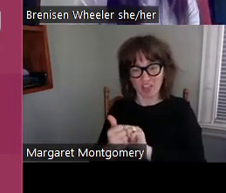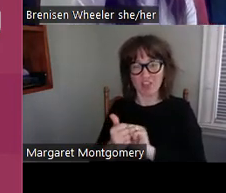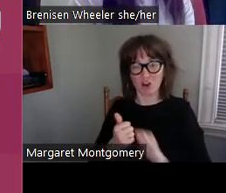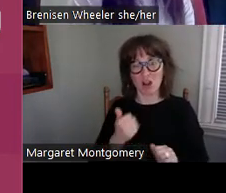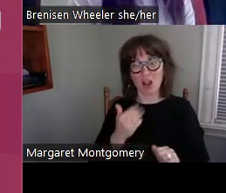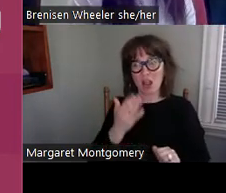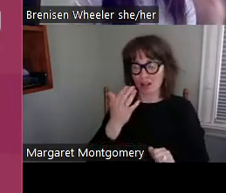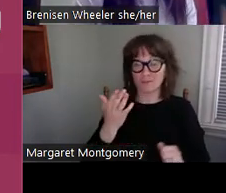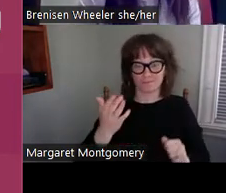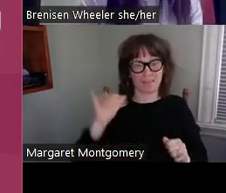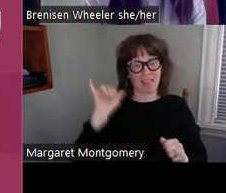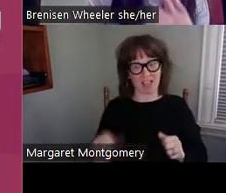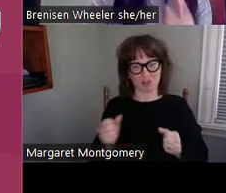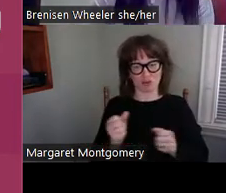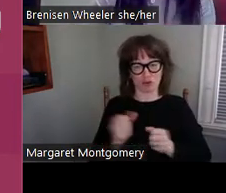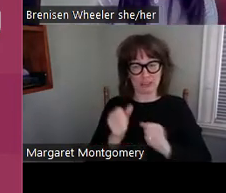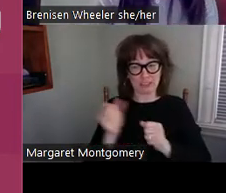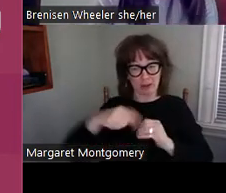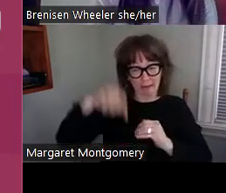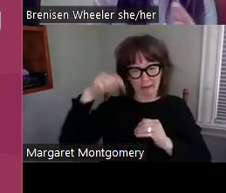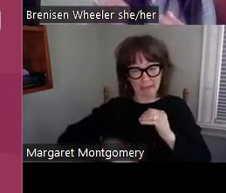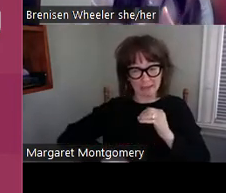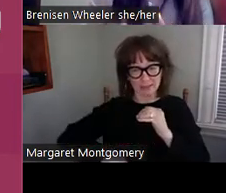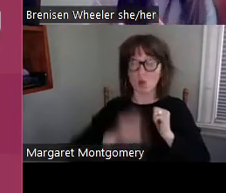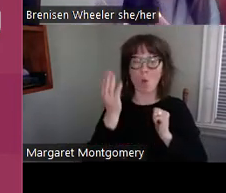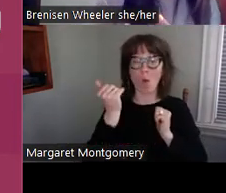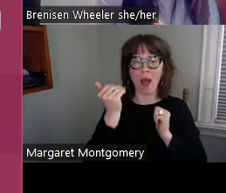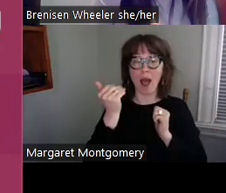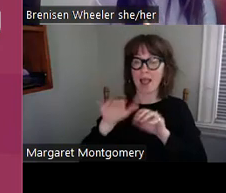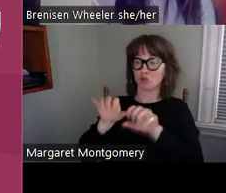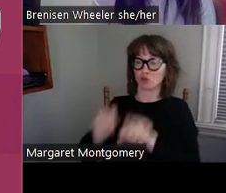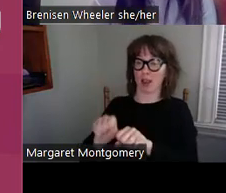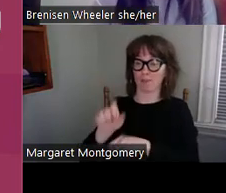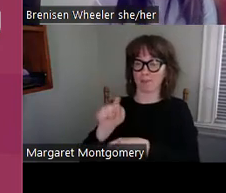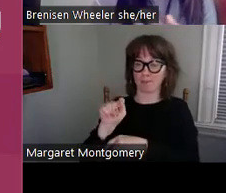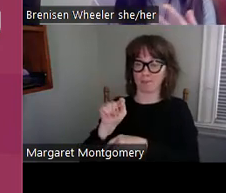is to entrap the survivor quickly, right to manipulate the survivor and to ignore their